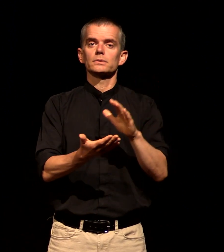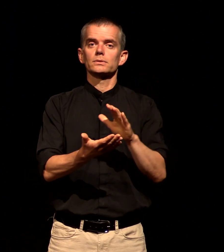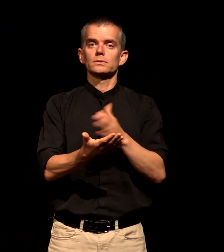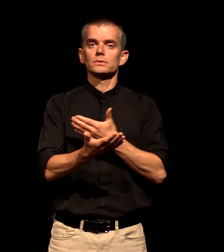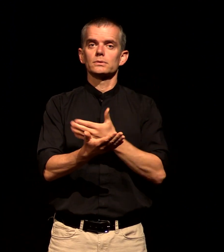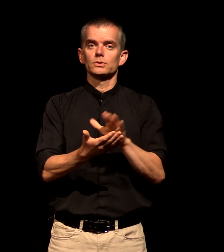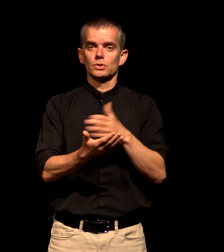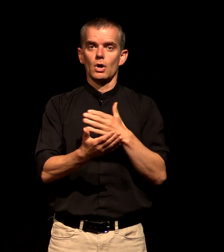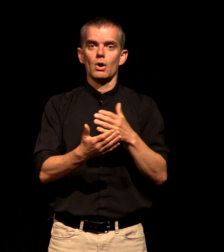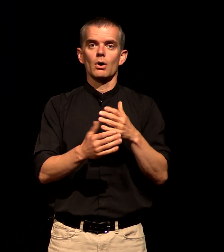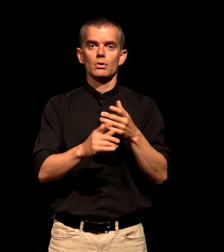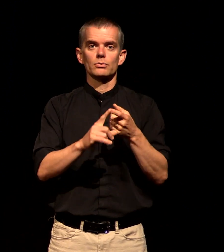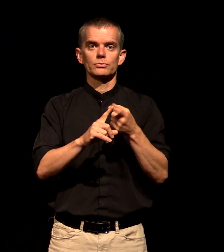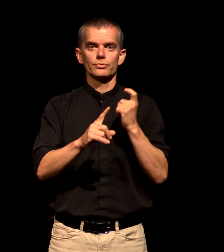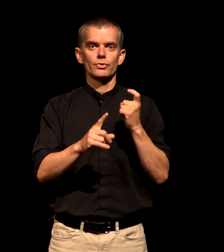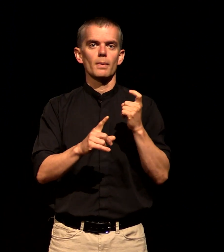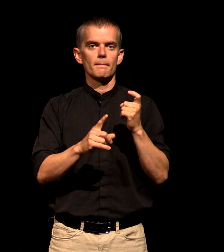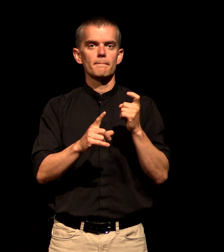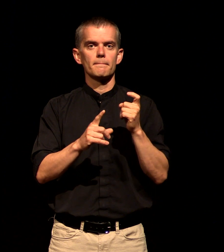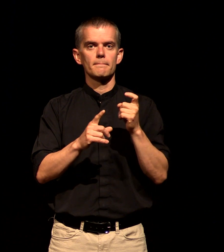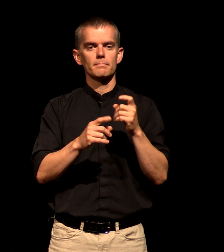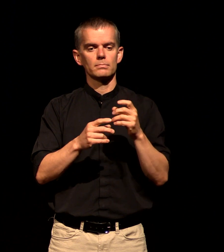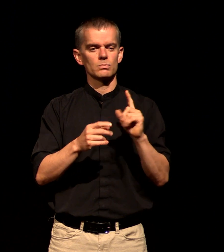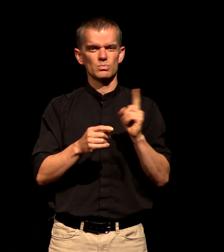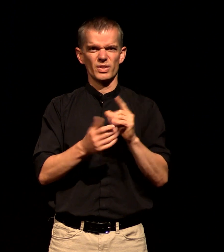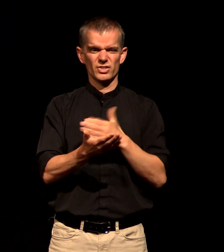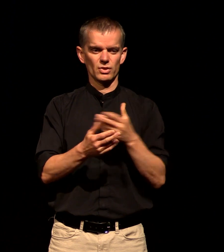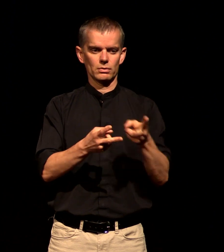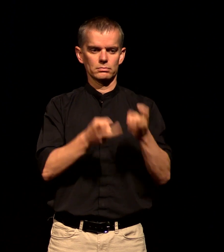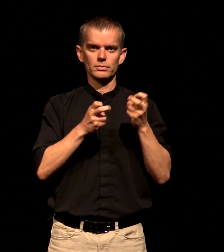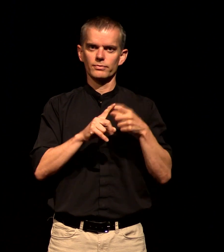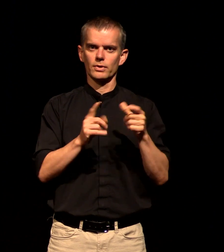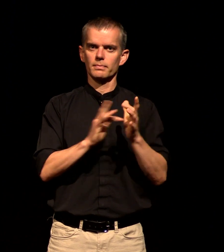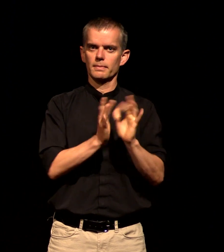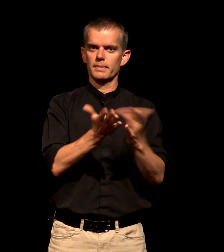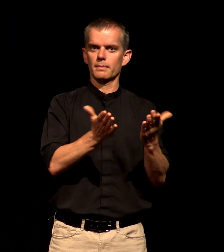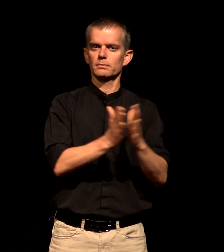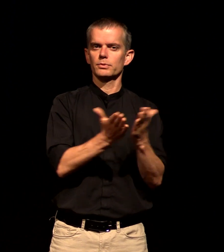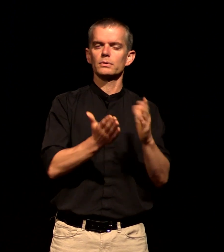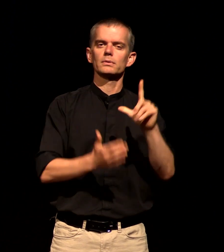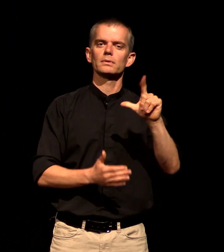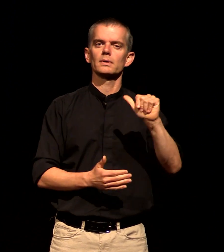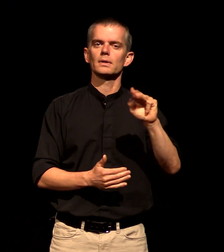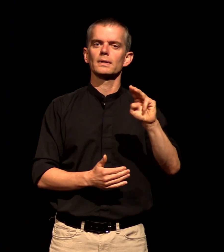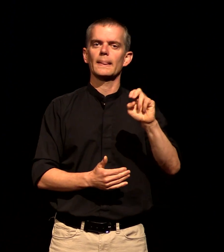lament from the book of Lamentations chapter three. I